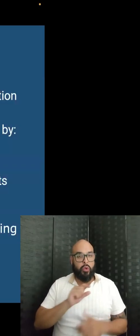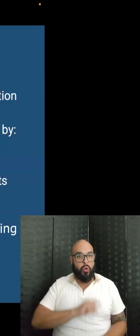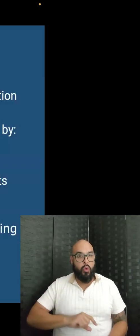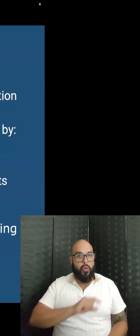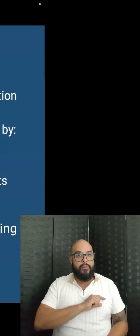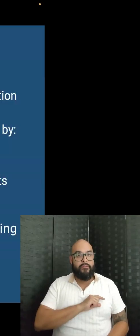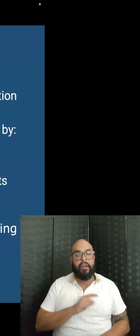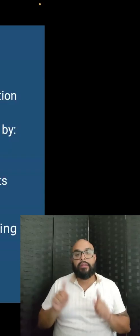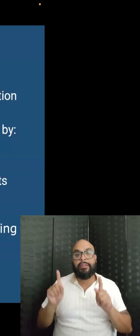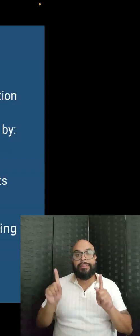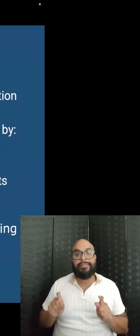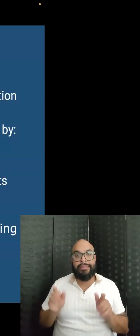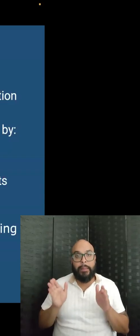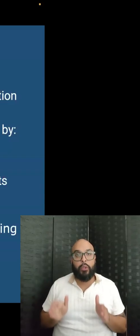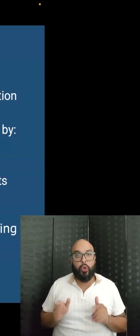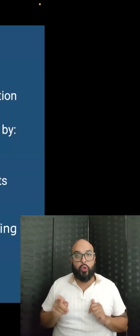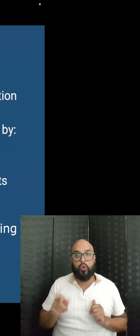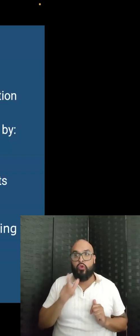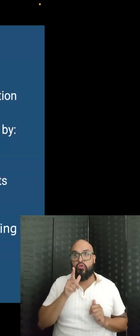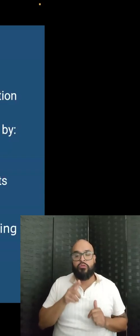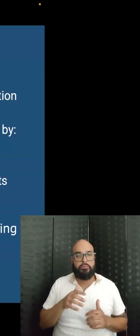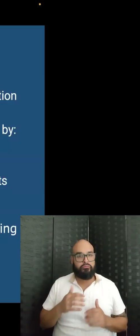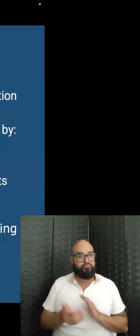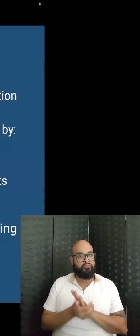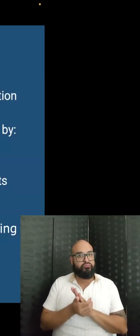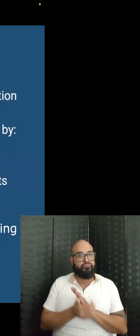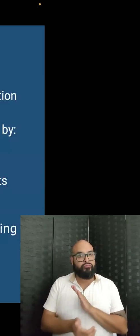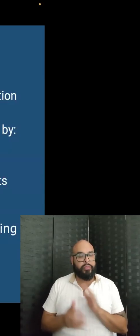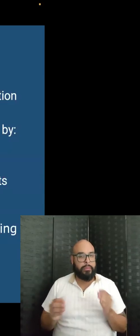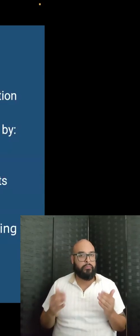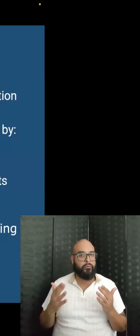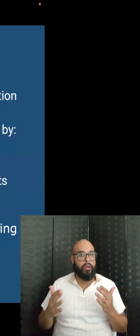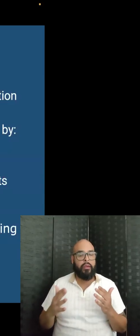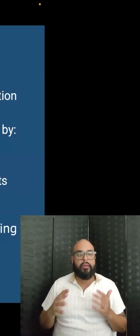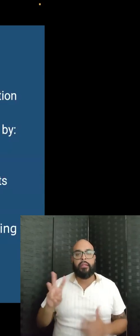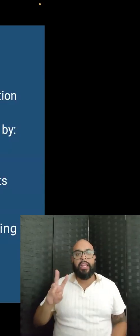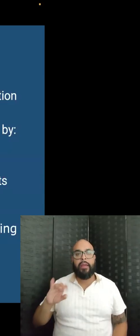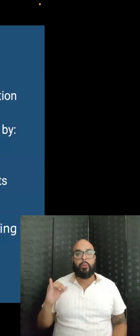in administering the WJ to sighted individuals and an auxiliary examiner.